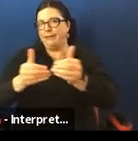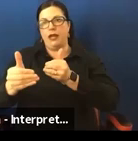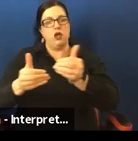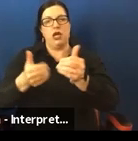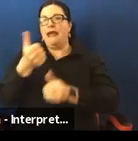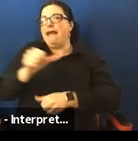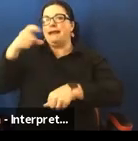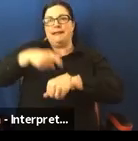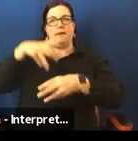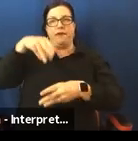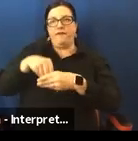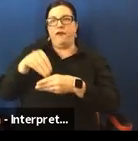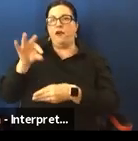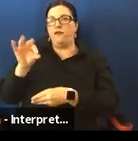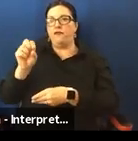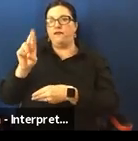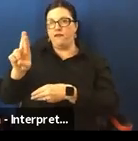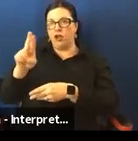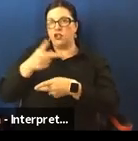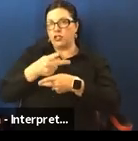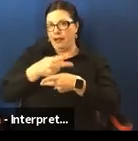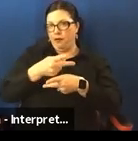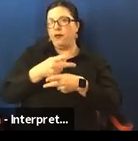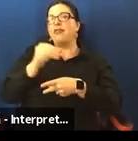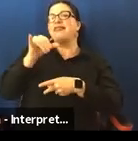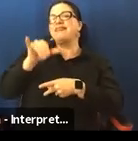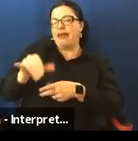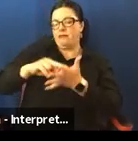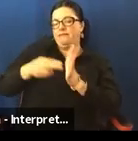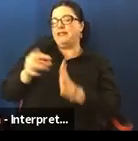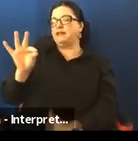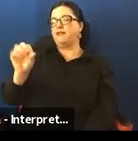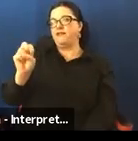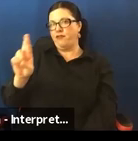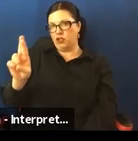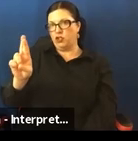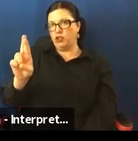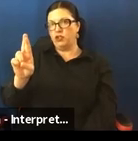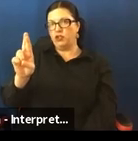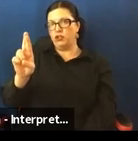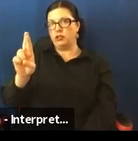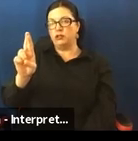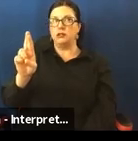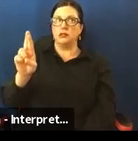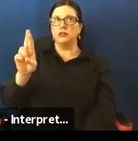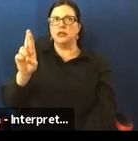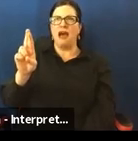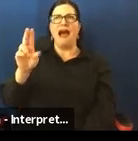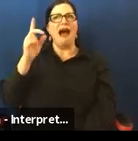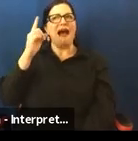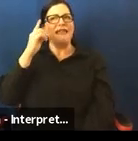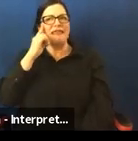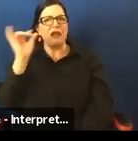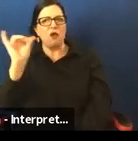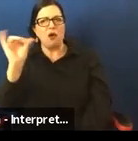Jason Williams: About length in care. They do have statistics around how long kids to and care, and I believe that average is about 18 months.